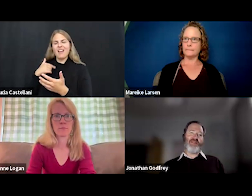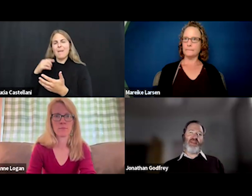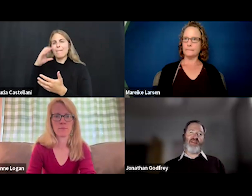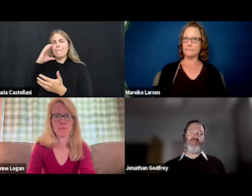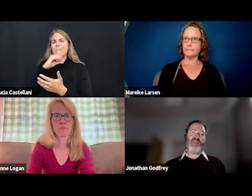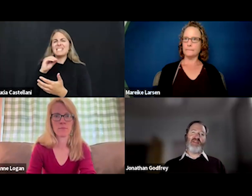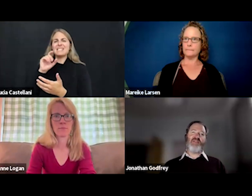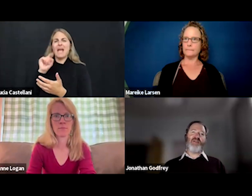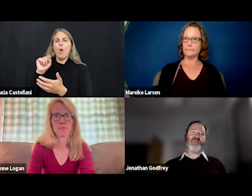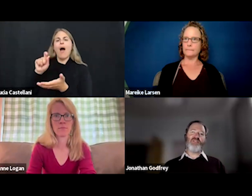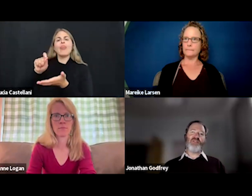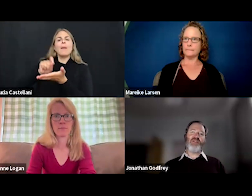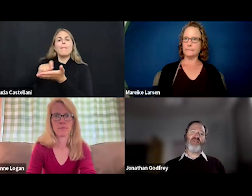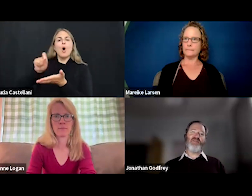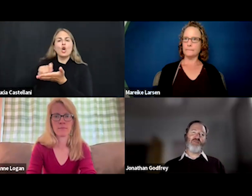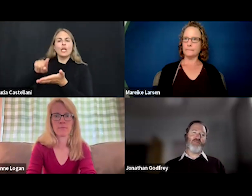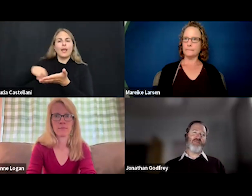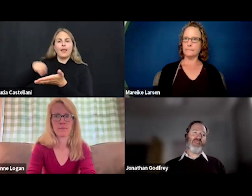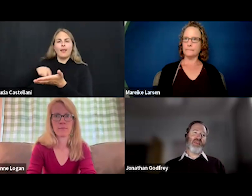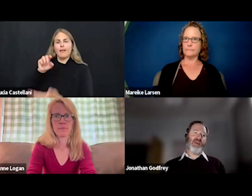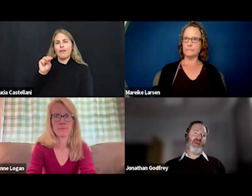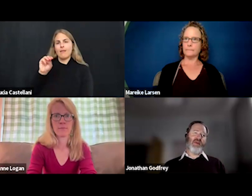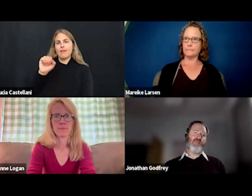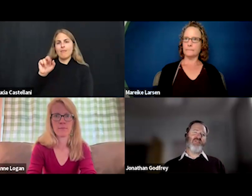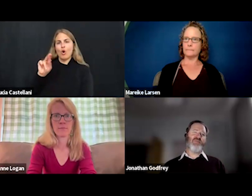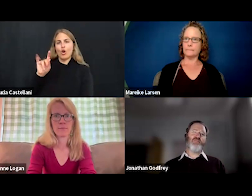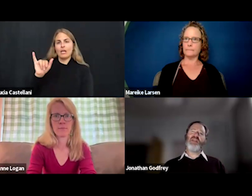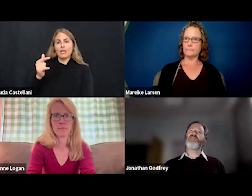and for that I'm eternally grateful because it meant